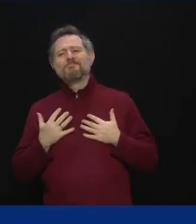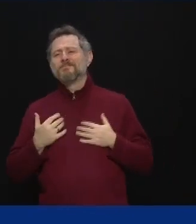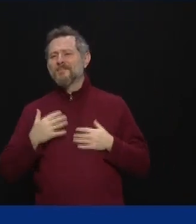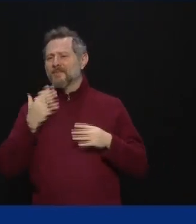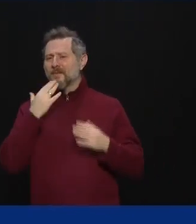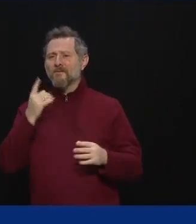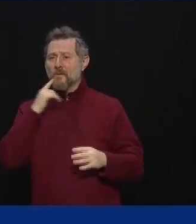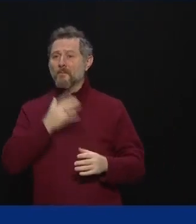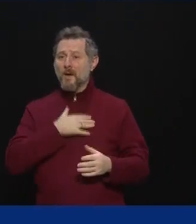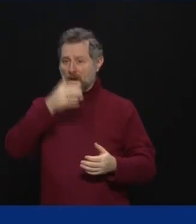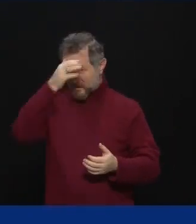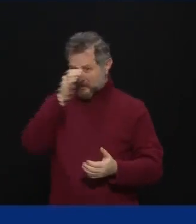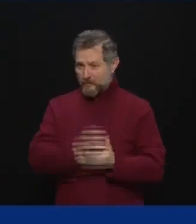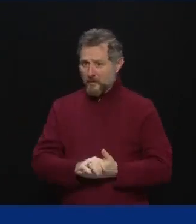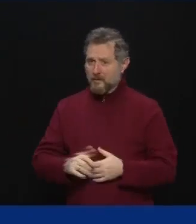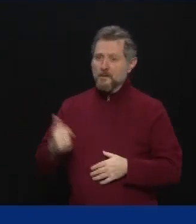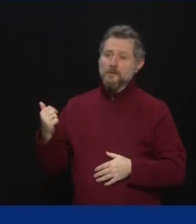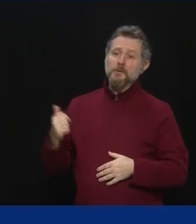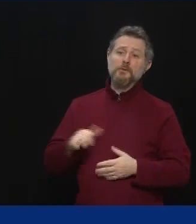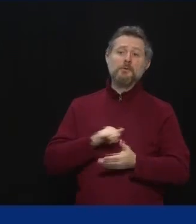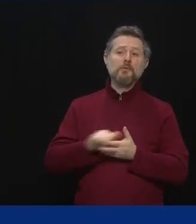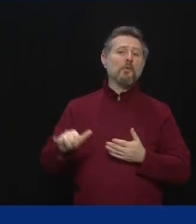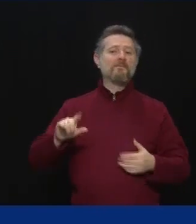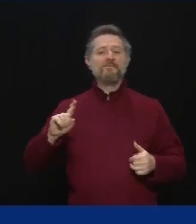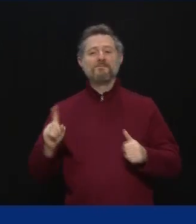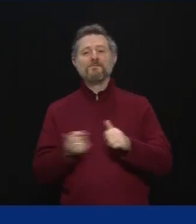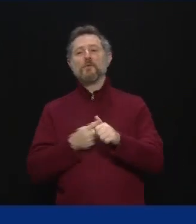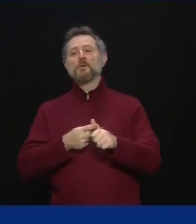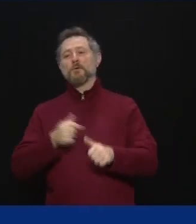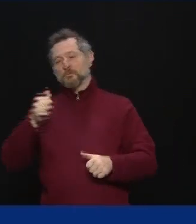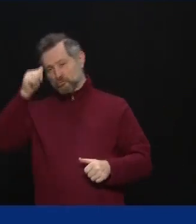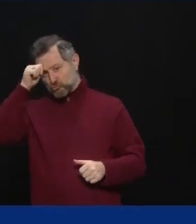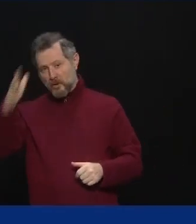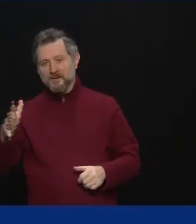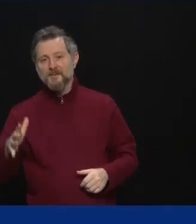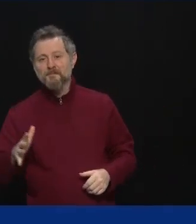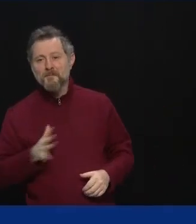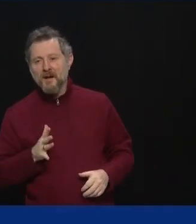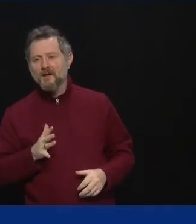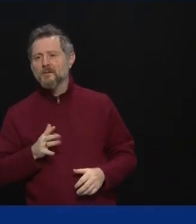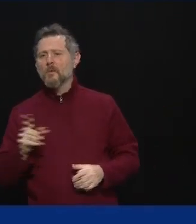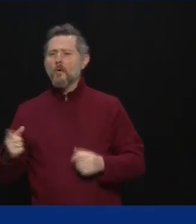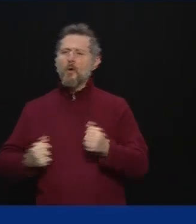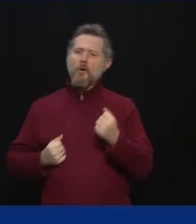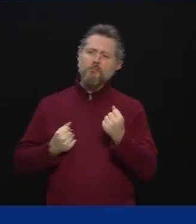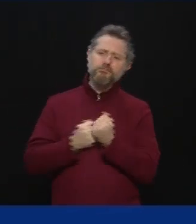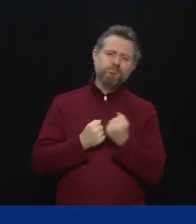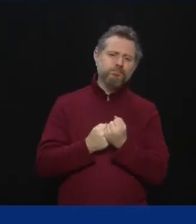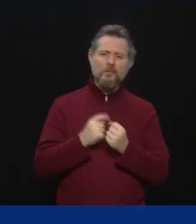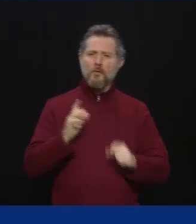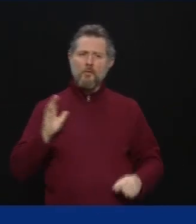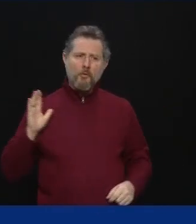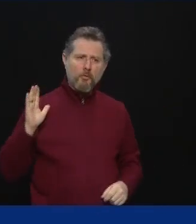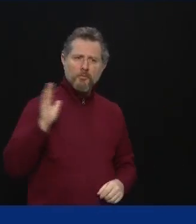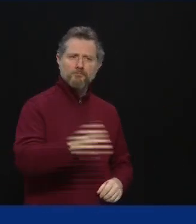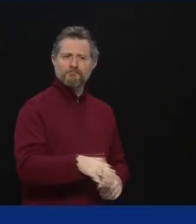AS I WAS SWORN IN, AND MY THEY LIFT ME UP AND I THANK THEM.